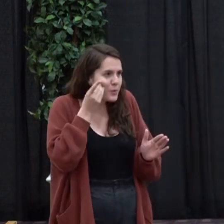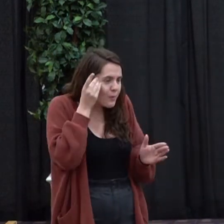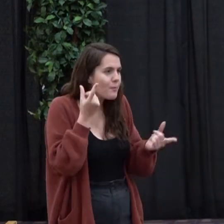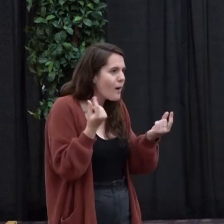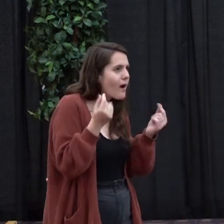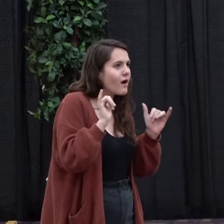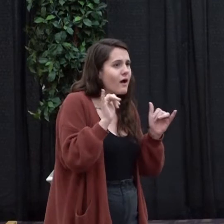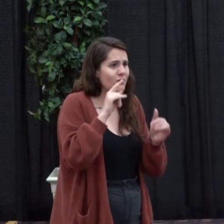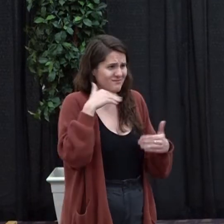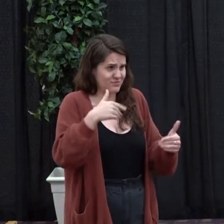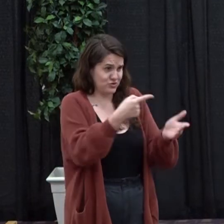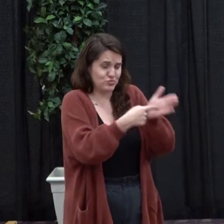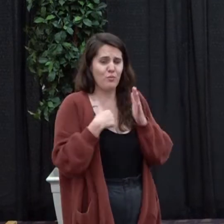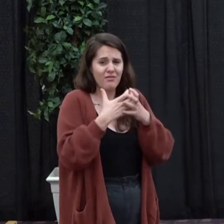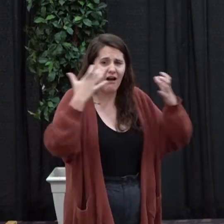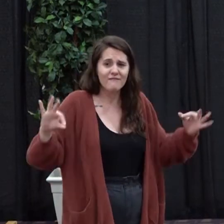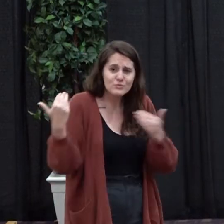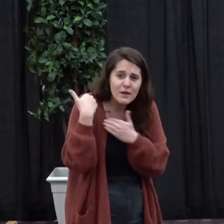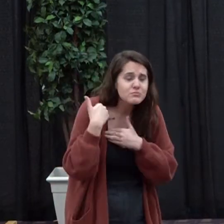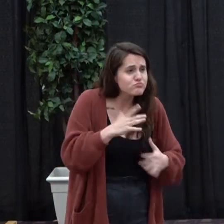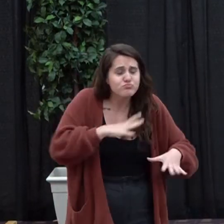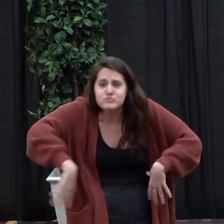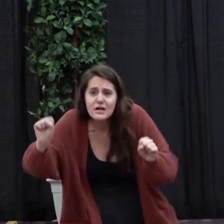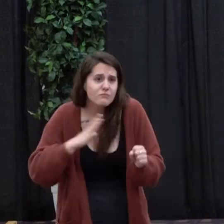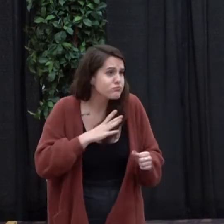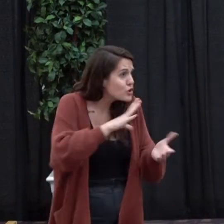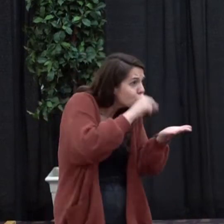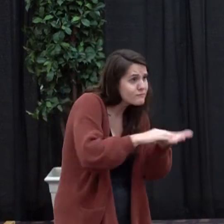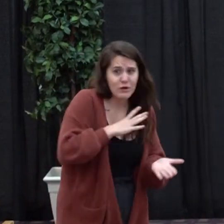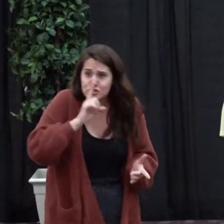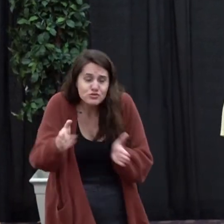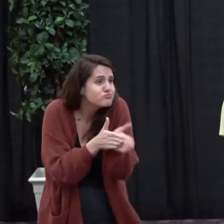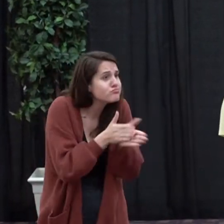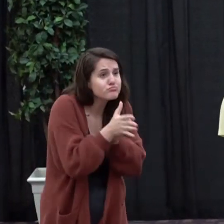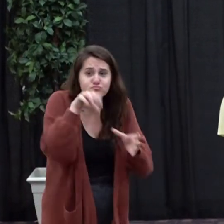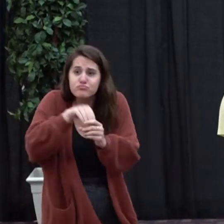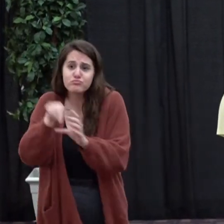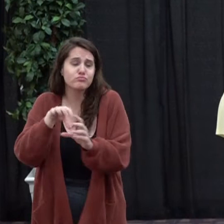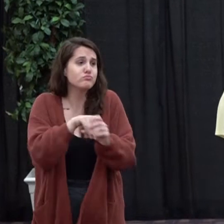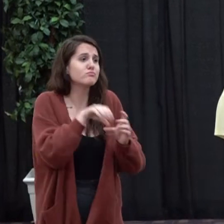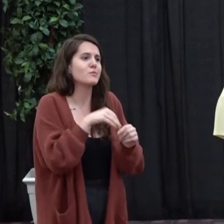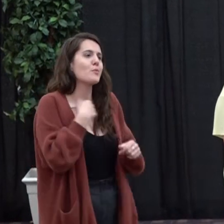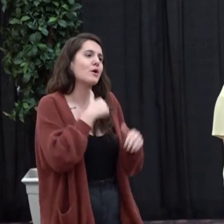Starting in the dorms, you know, it was new for her. And there were a lot of responsibilities that she needed to take on.